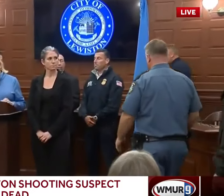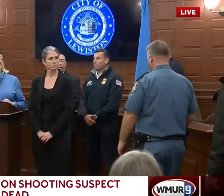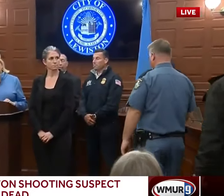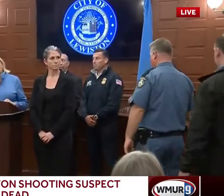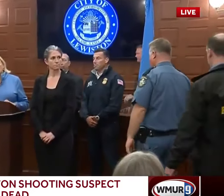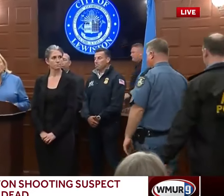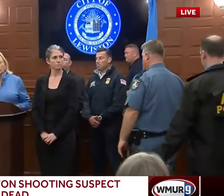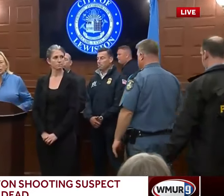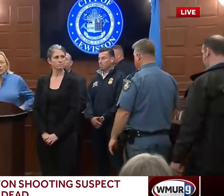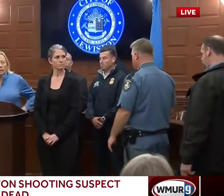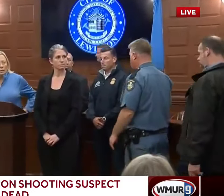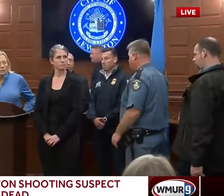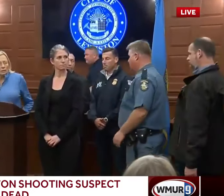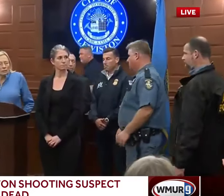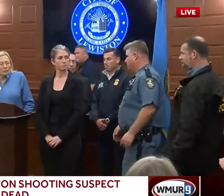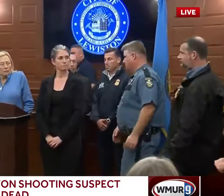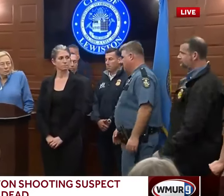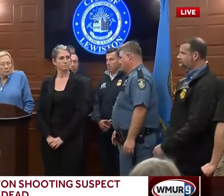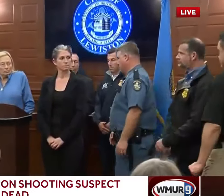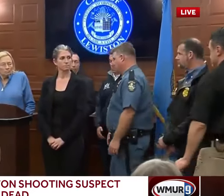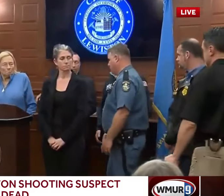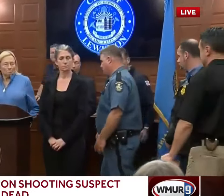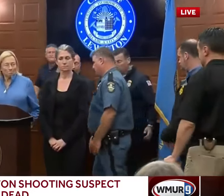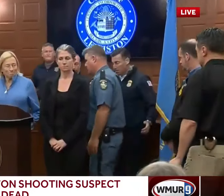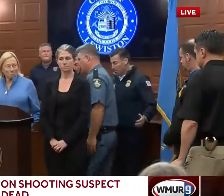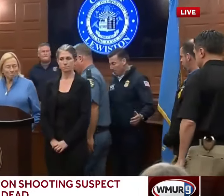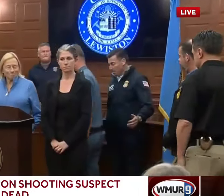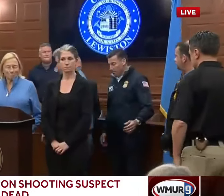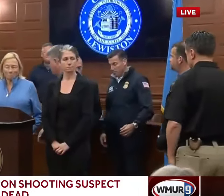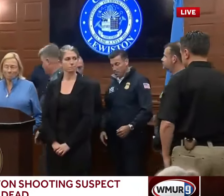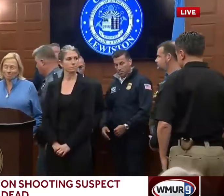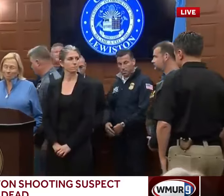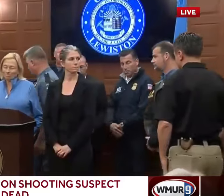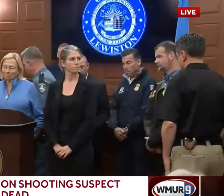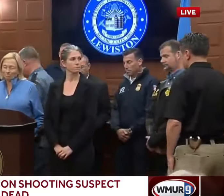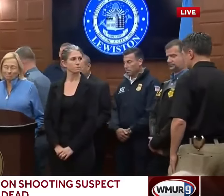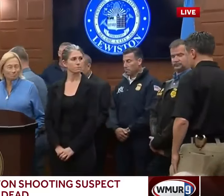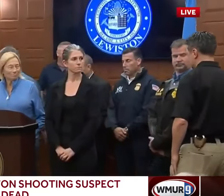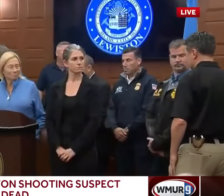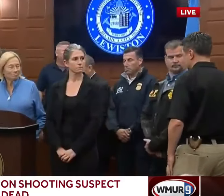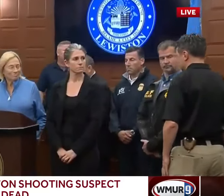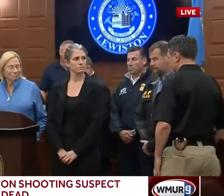WE’RE GOING TO LISTEN IN.